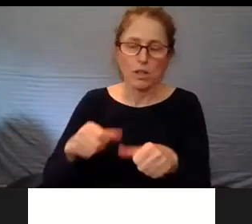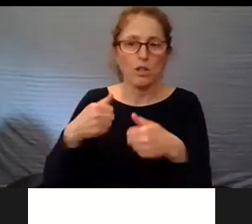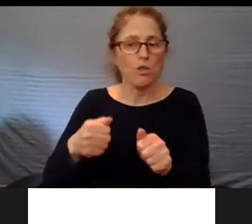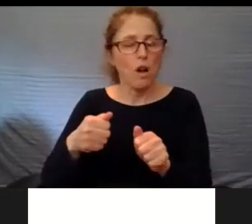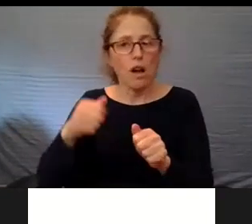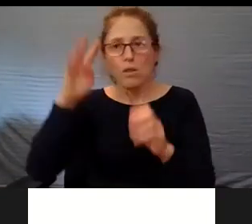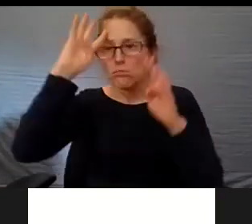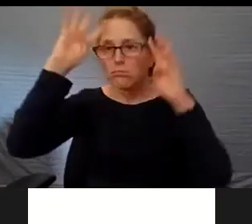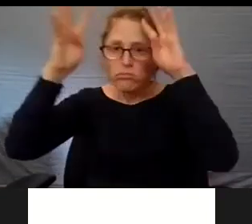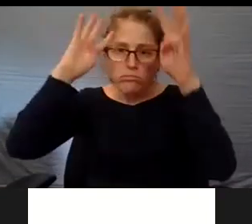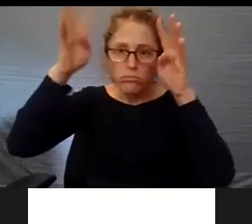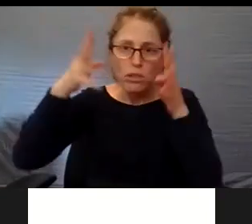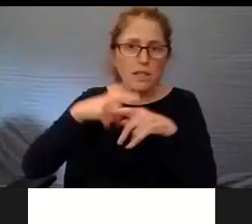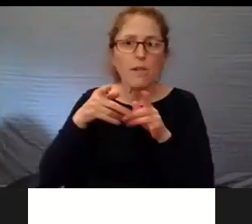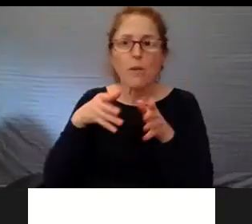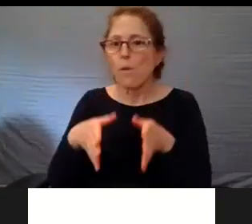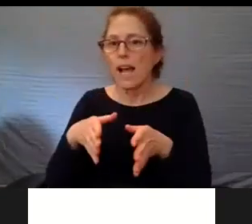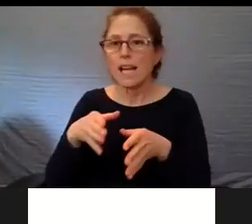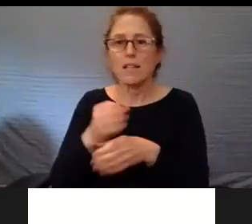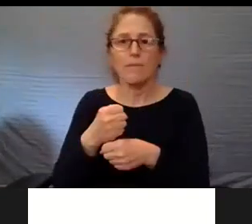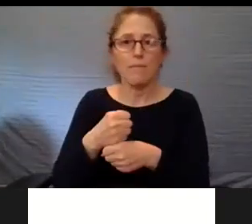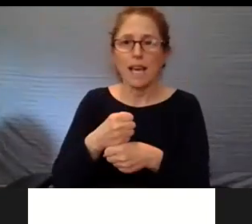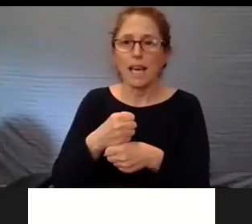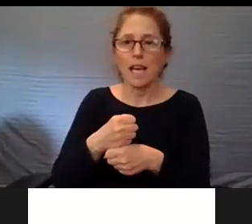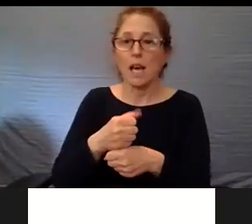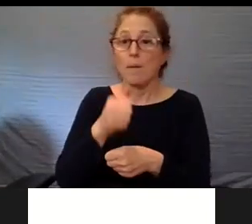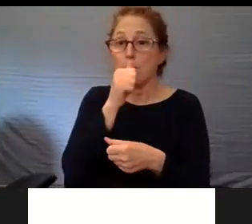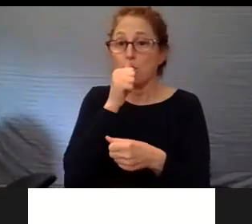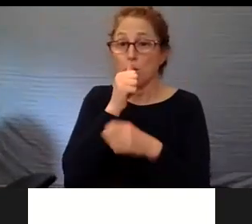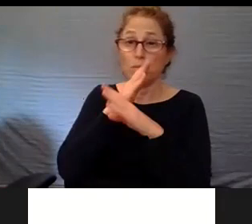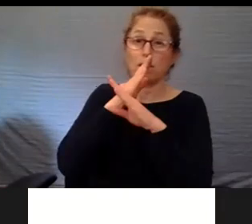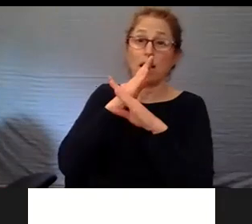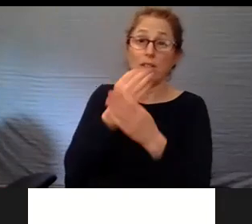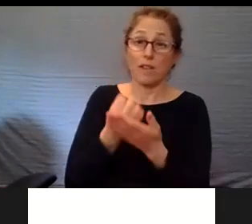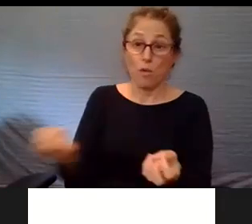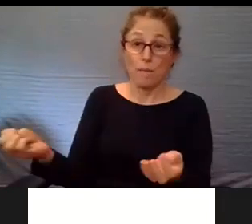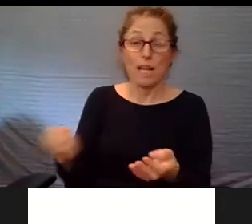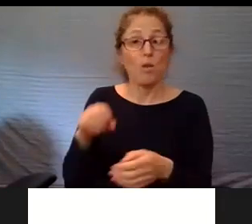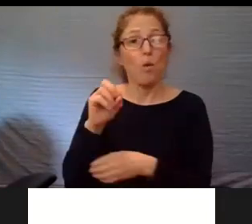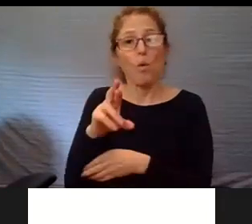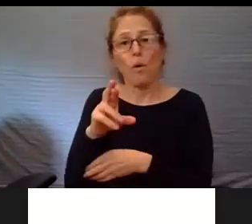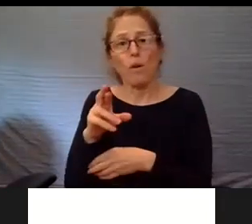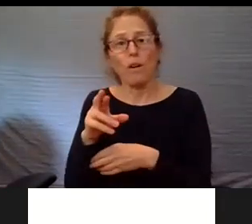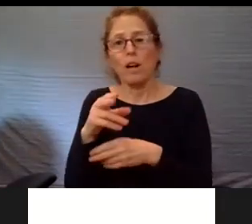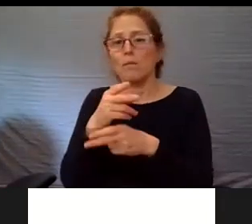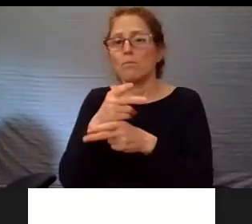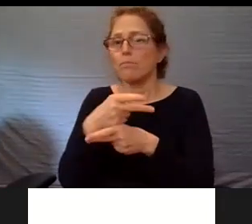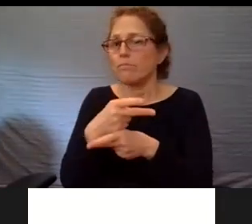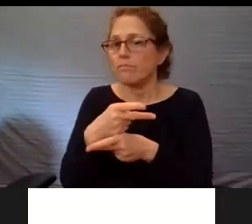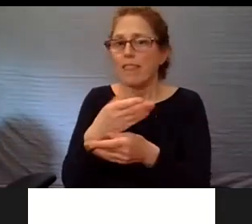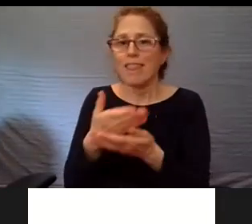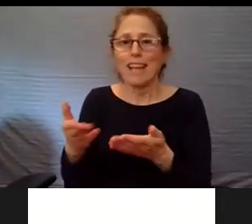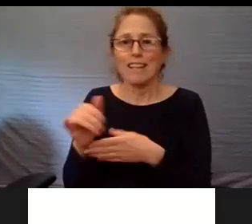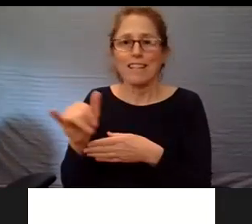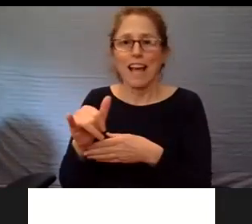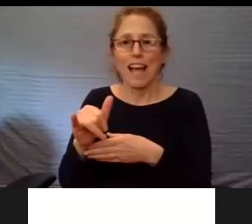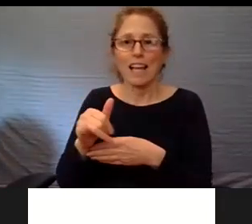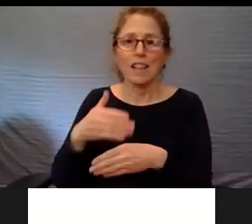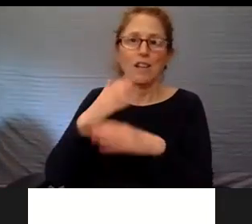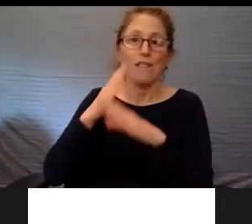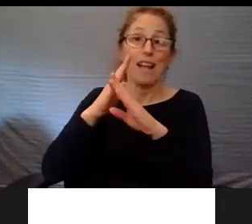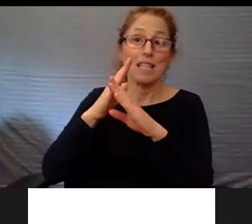of creating personal protective equipment or produce things like the Defense Production act, to produce